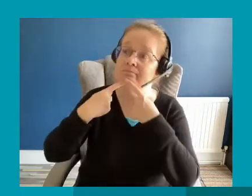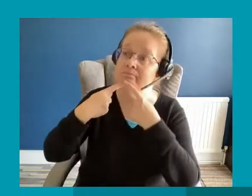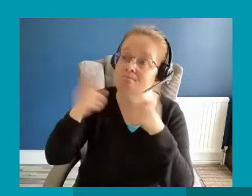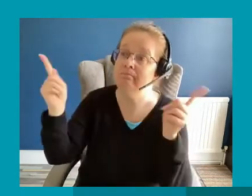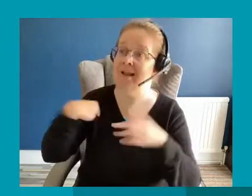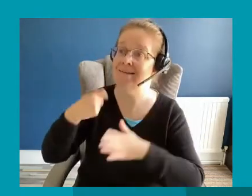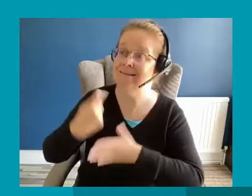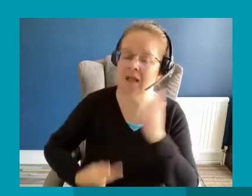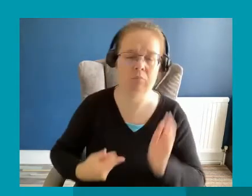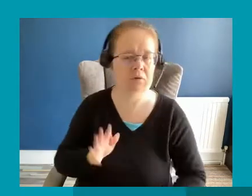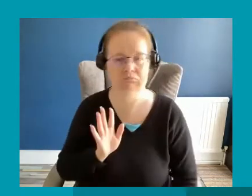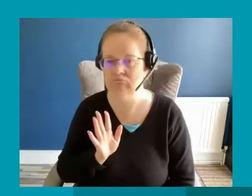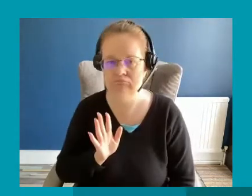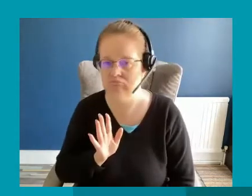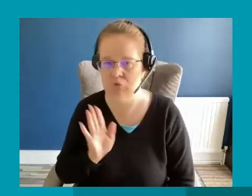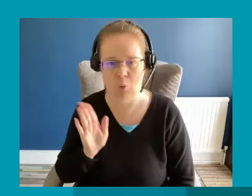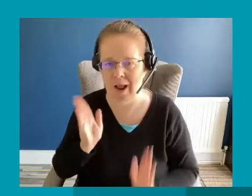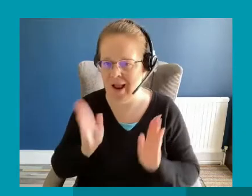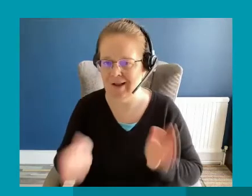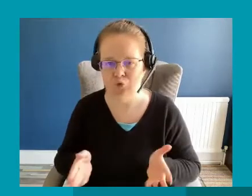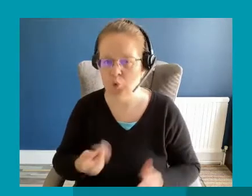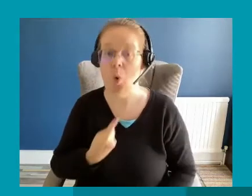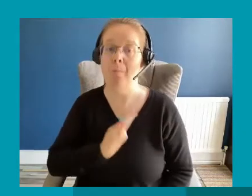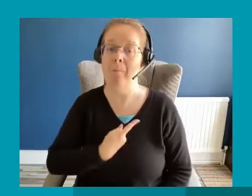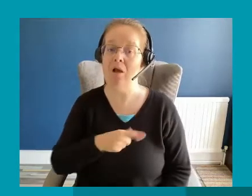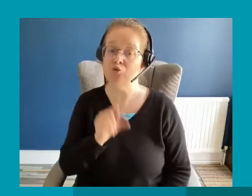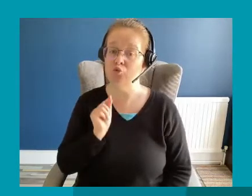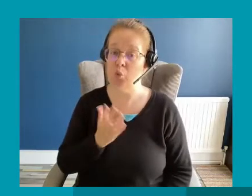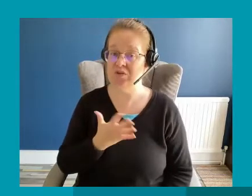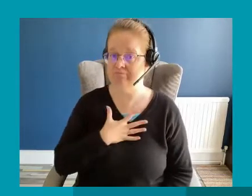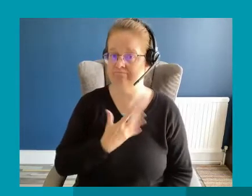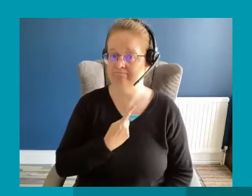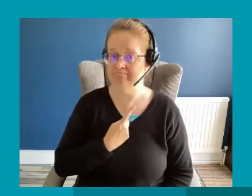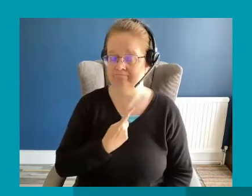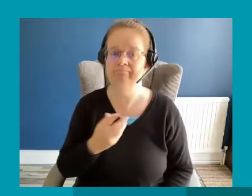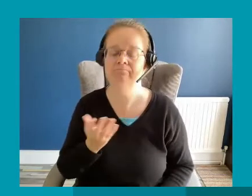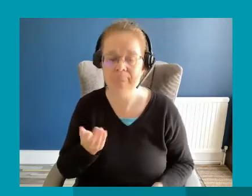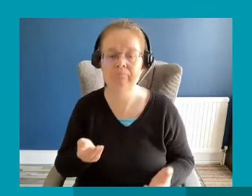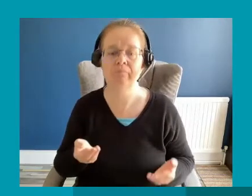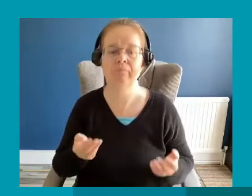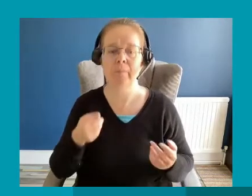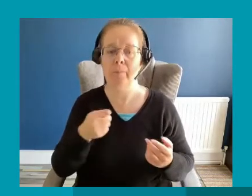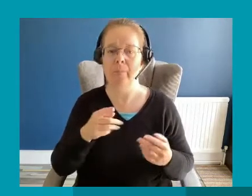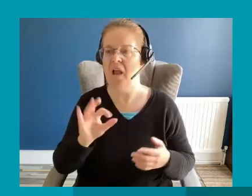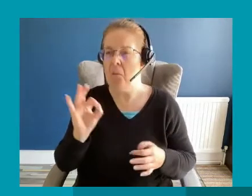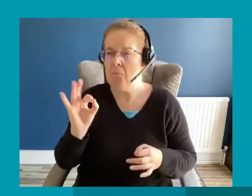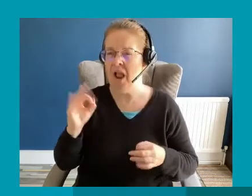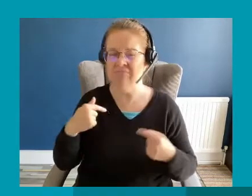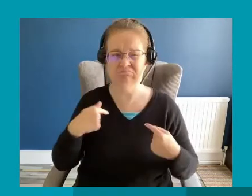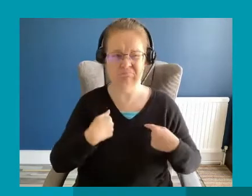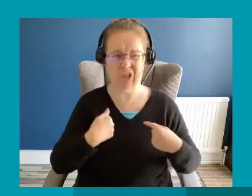This is a personal choice, right? Perhaps it has no effect on your ability to do the job,